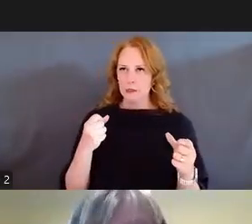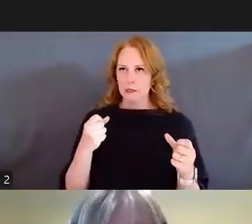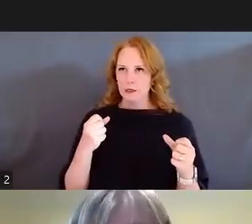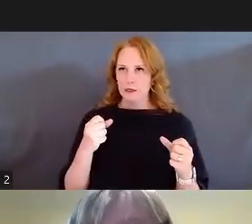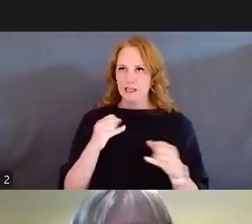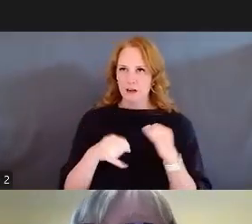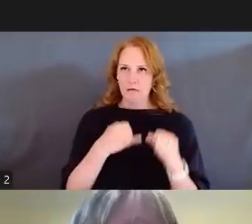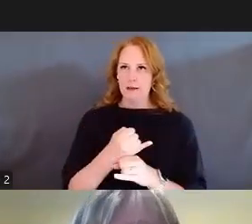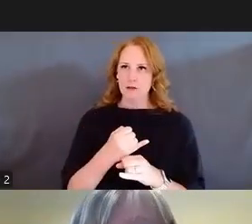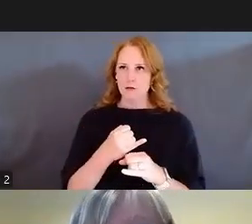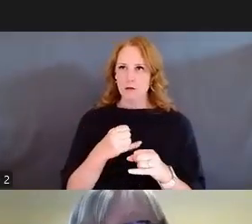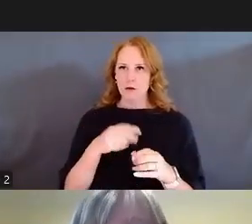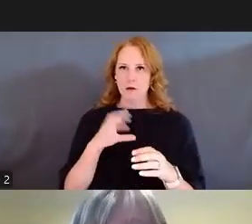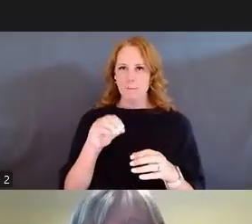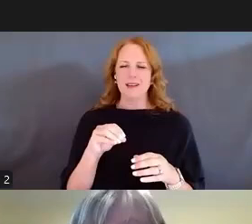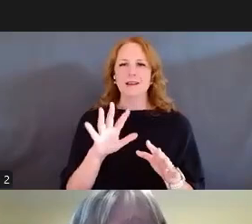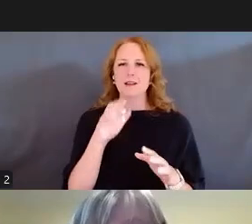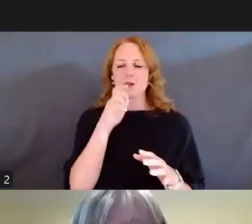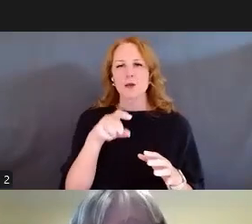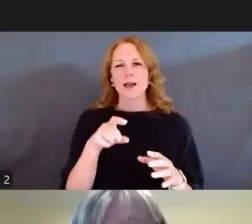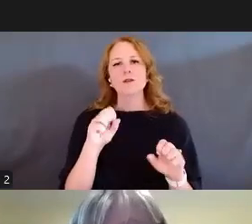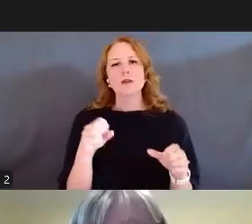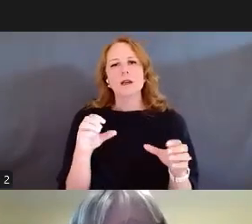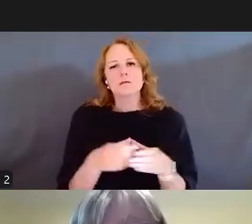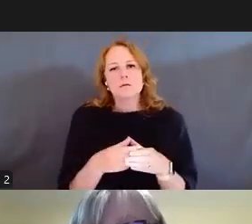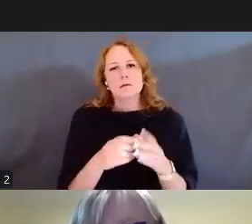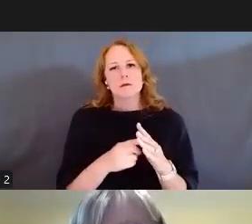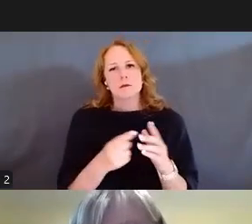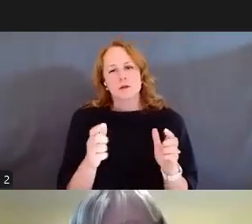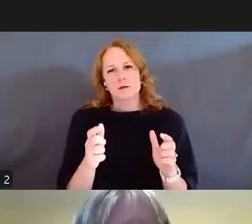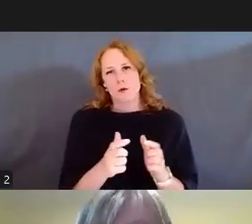grow, start small, grow from there and learn what you're learning as you go along so you can